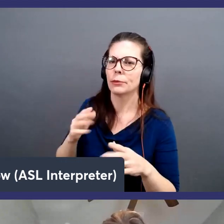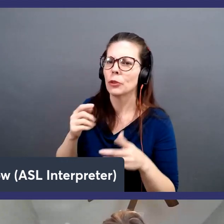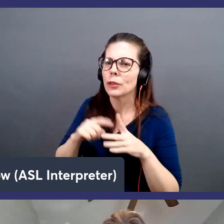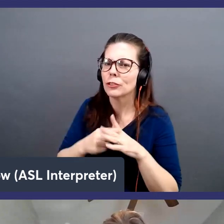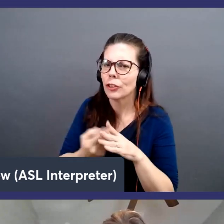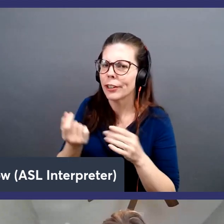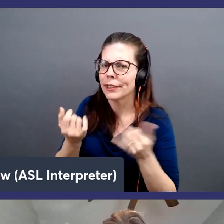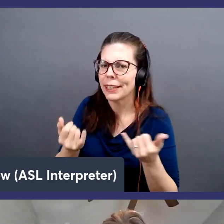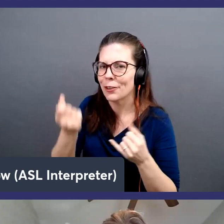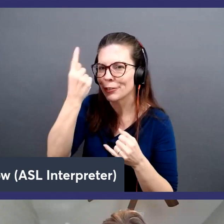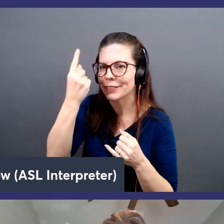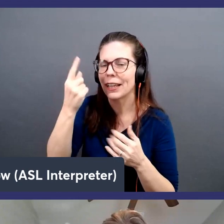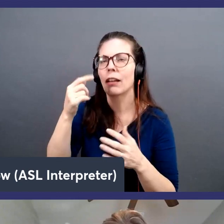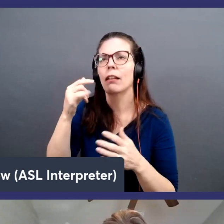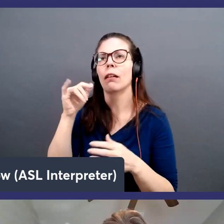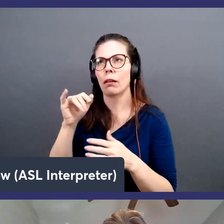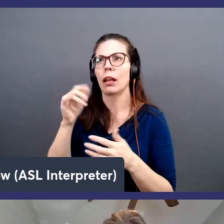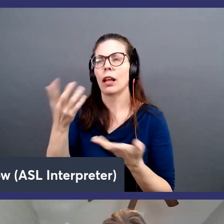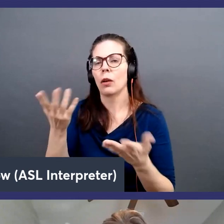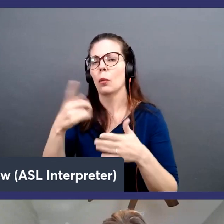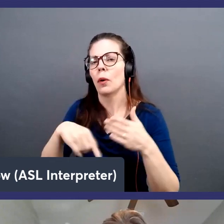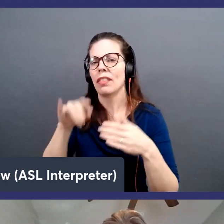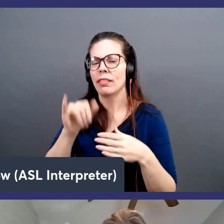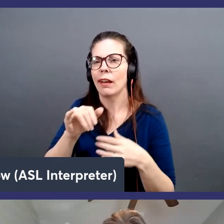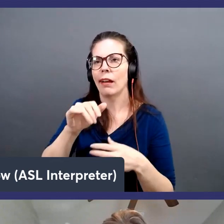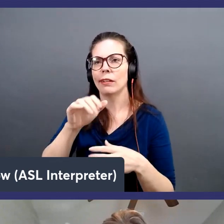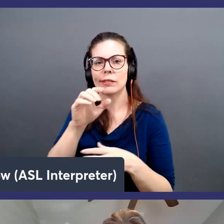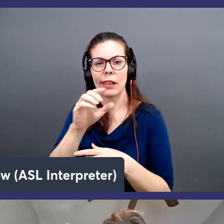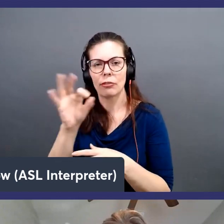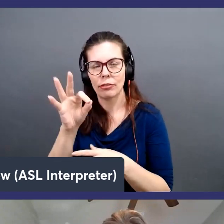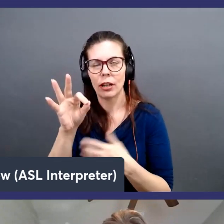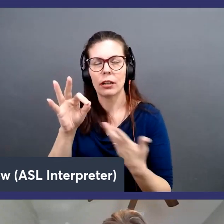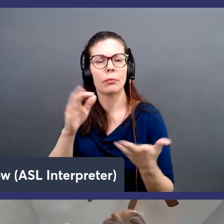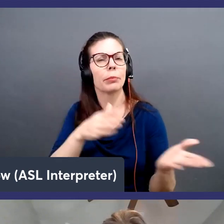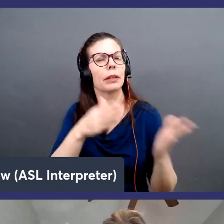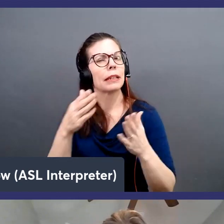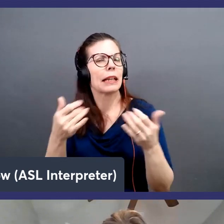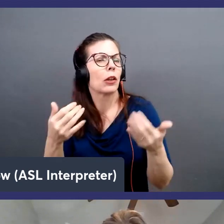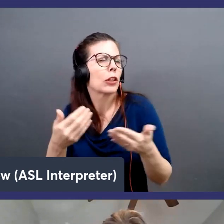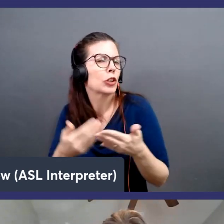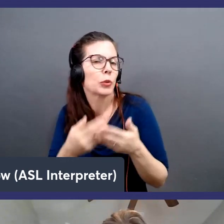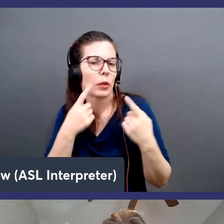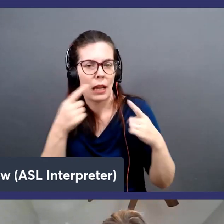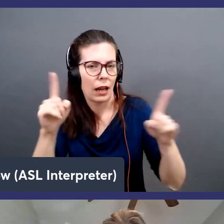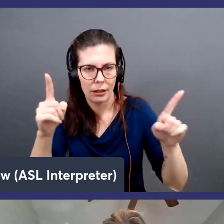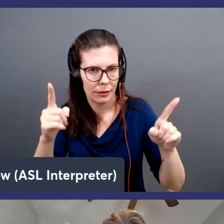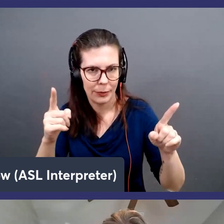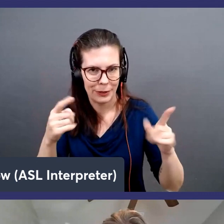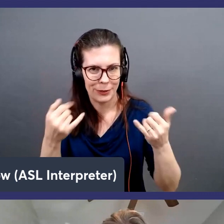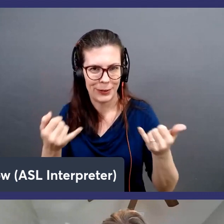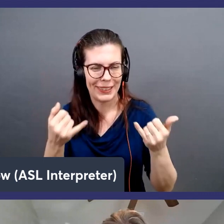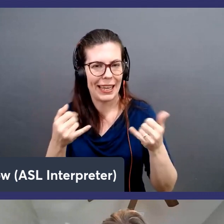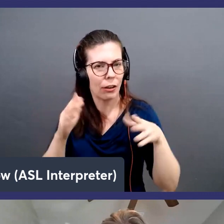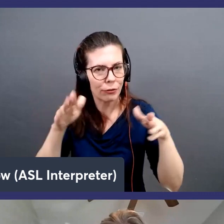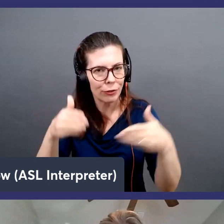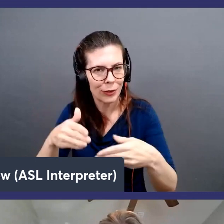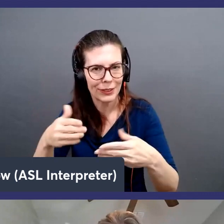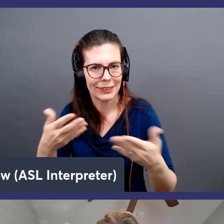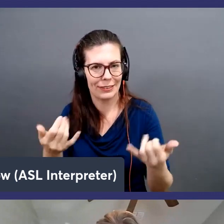what it is. What is the new announcement that we're gonna talk about and focus on today with Amazon CloudFront?